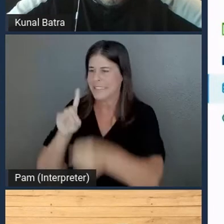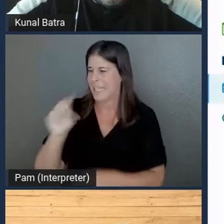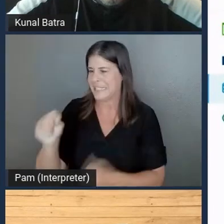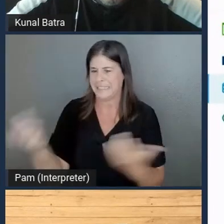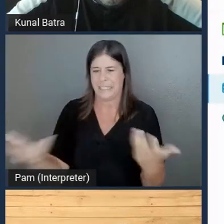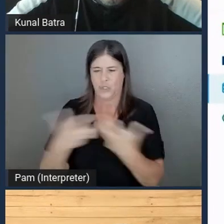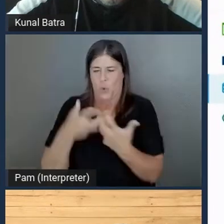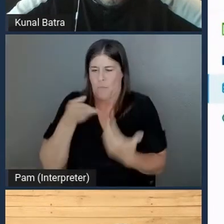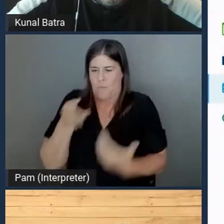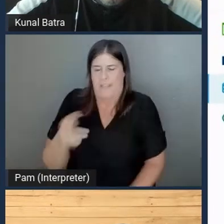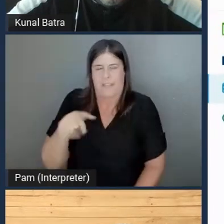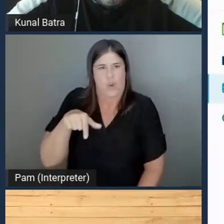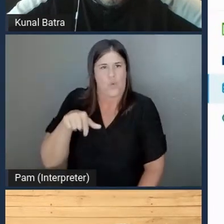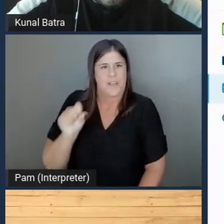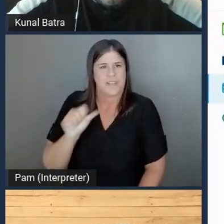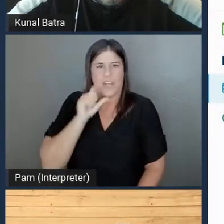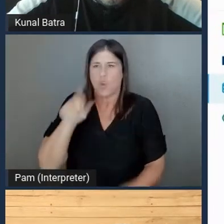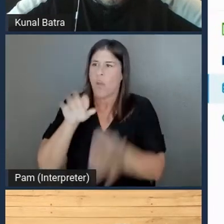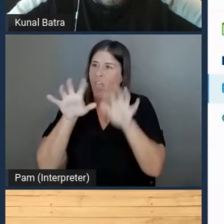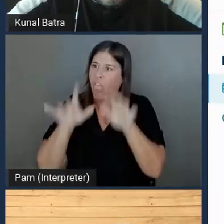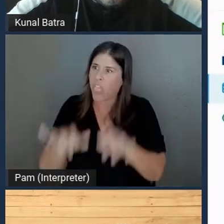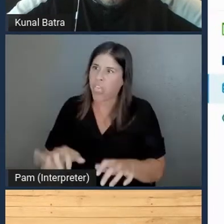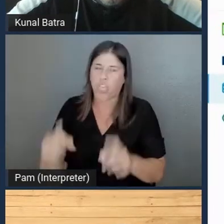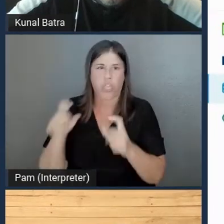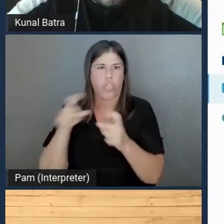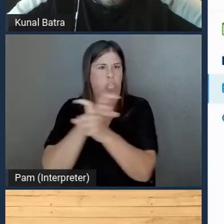without having to write a bunch of complicated SQL queries,